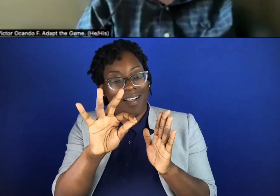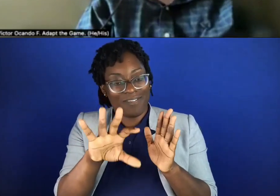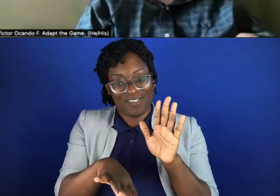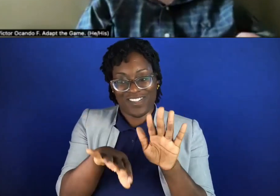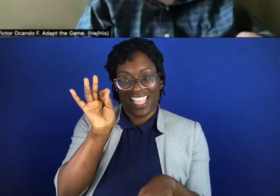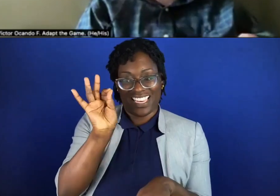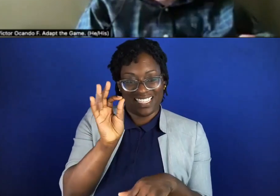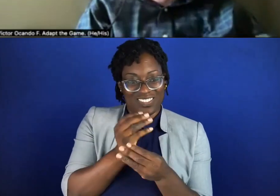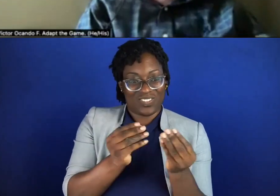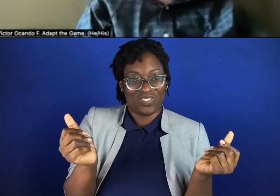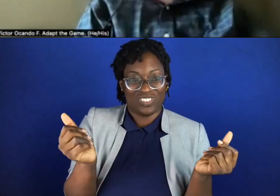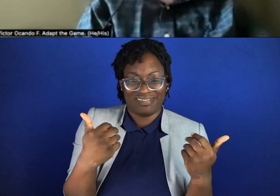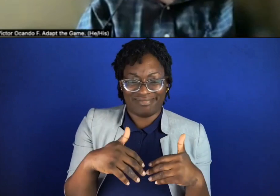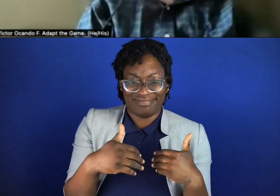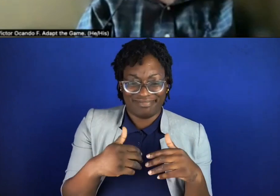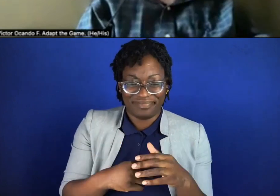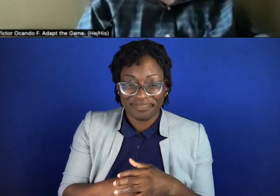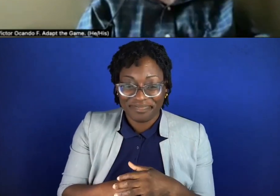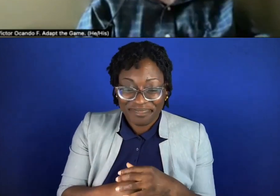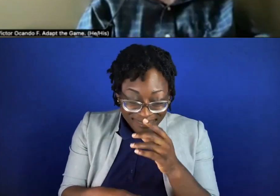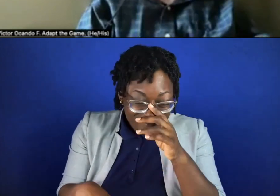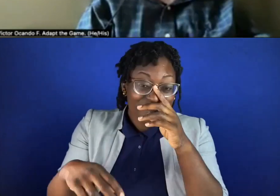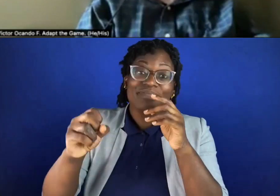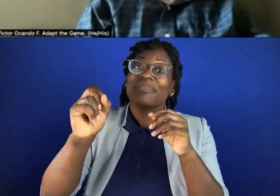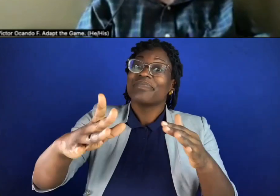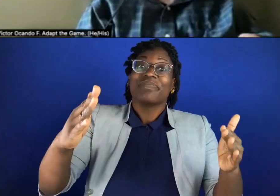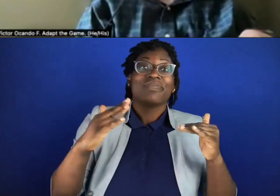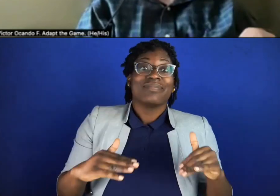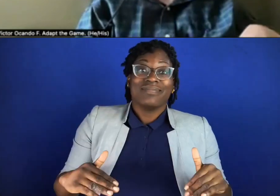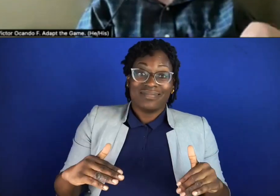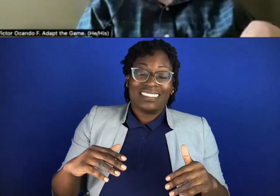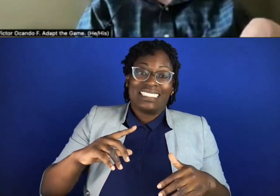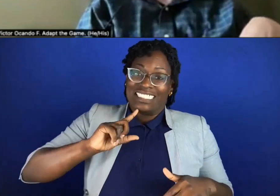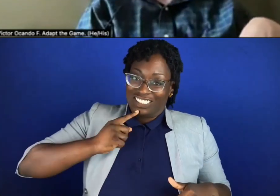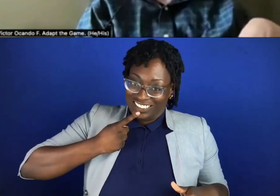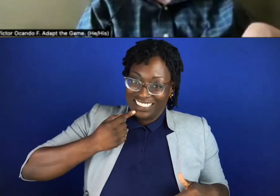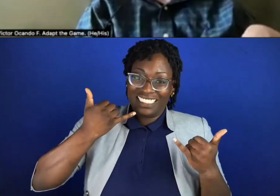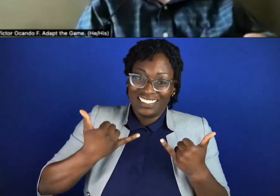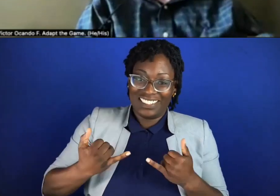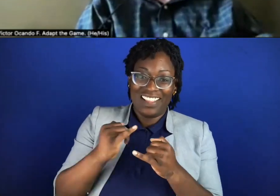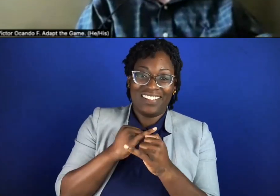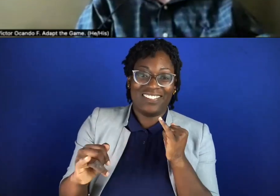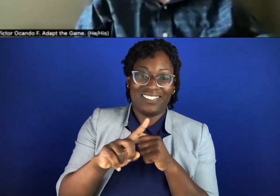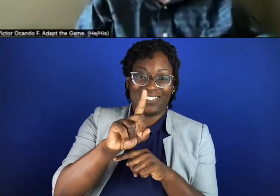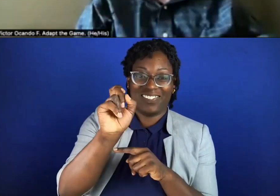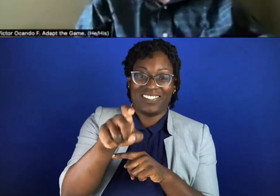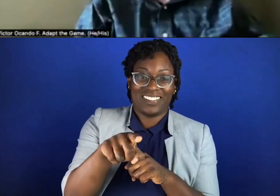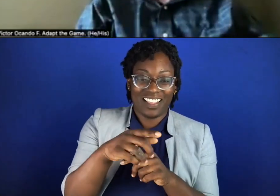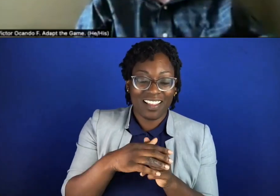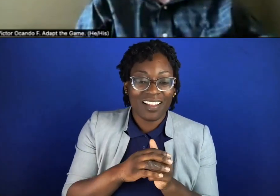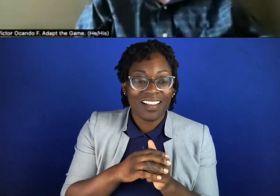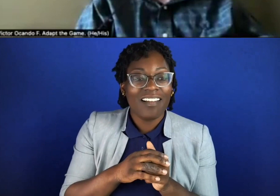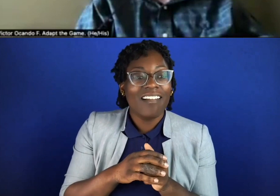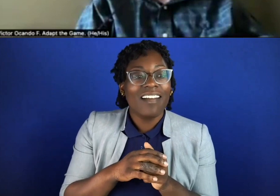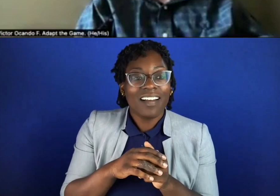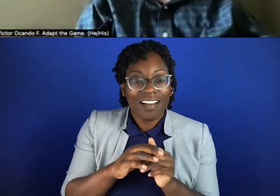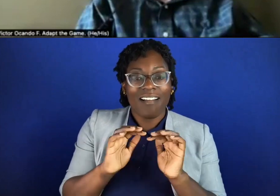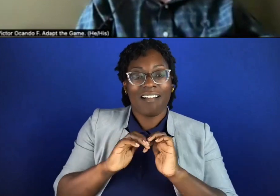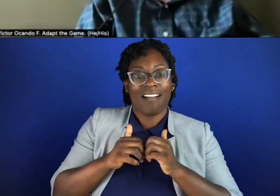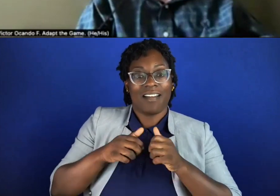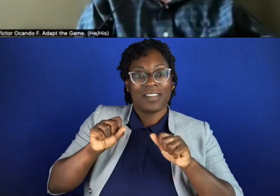Can you please share how people can help or support you and your business?